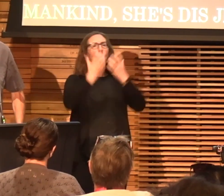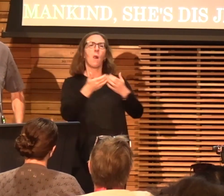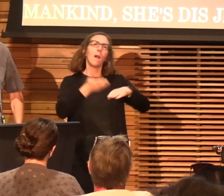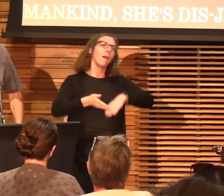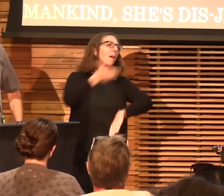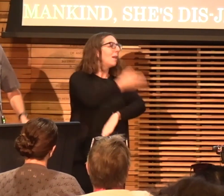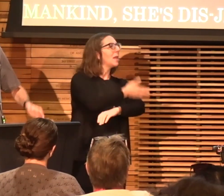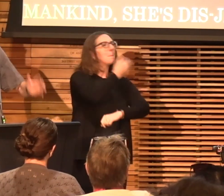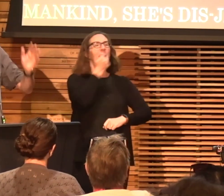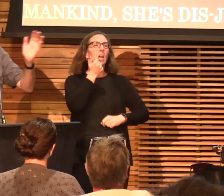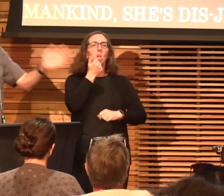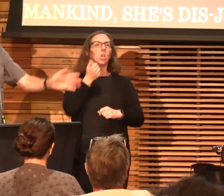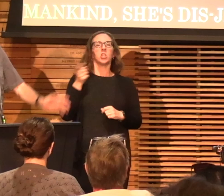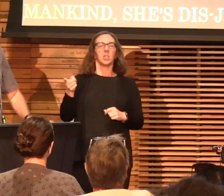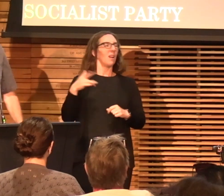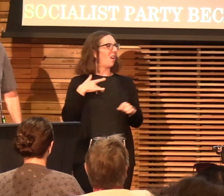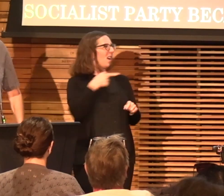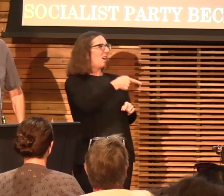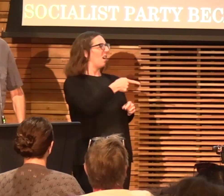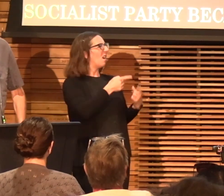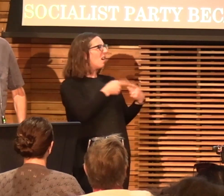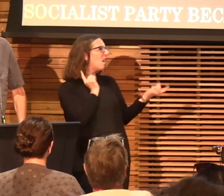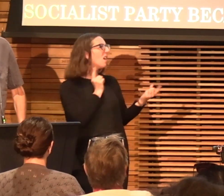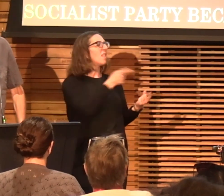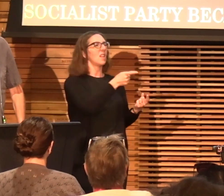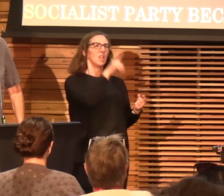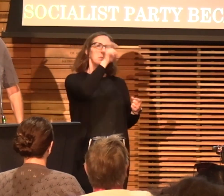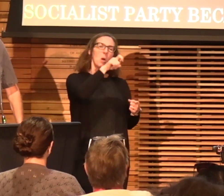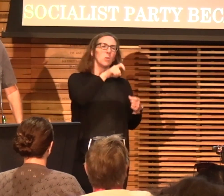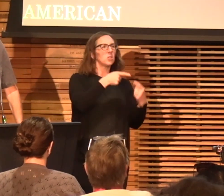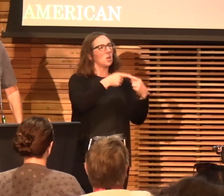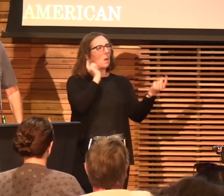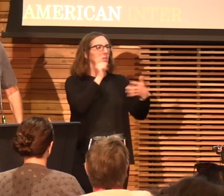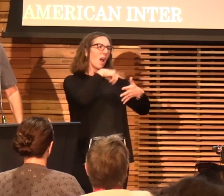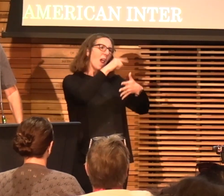because they fail to impose American intervention in World War I.